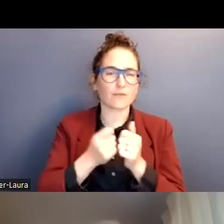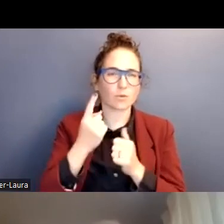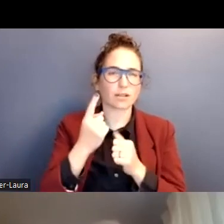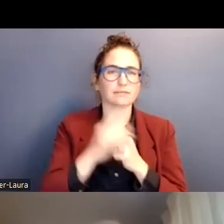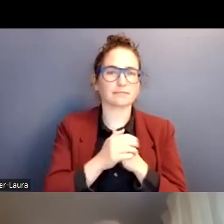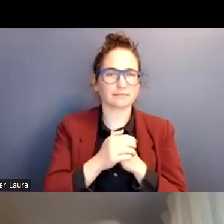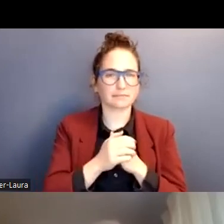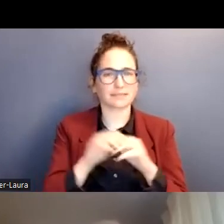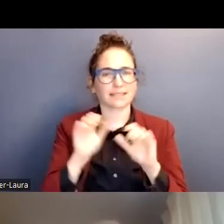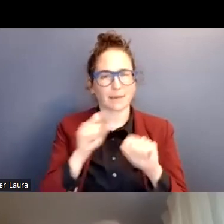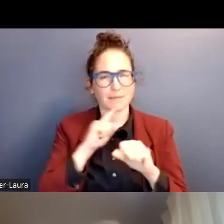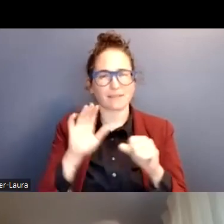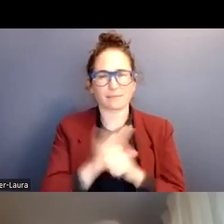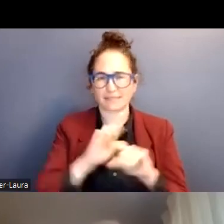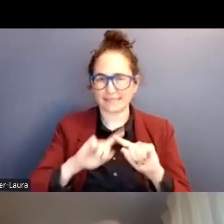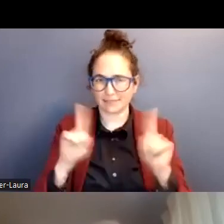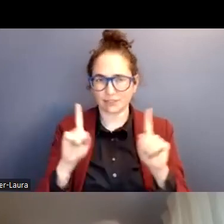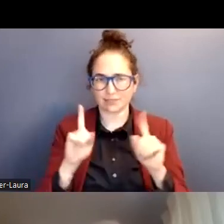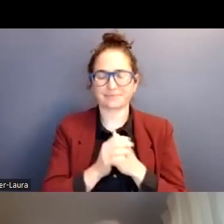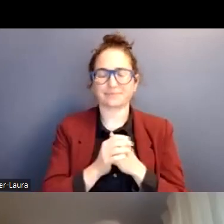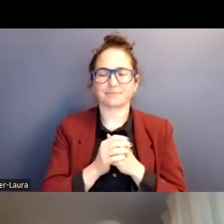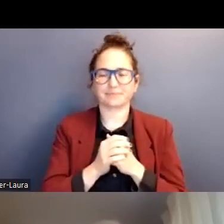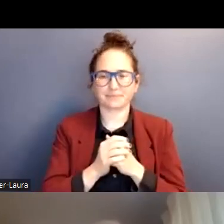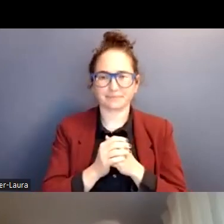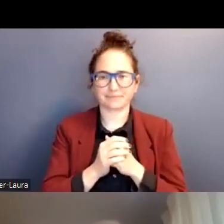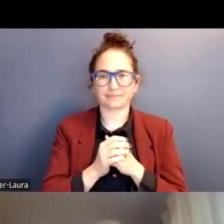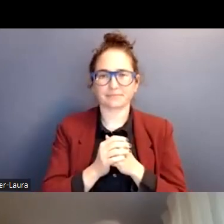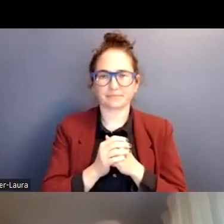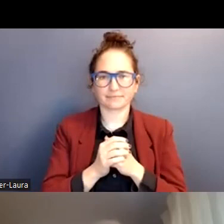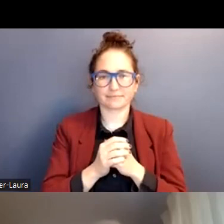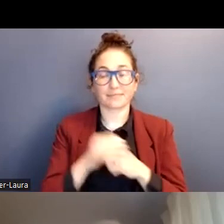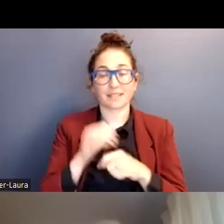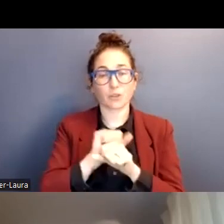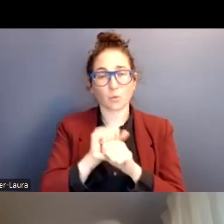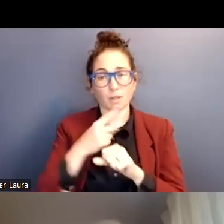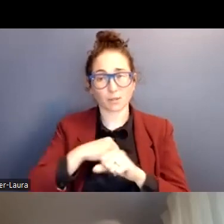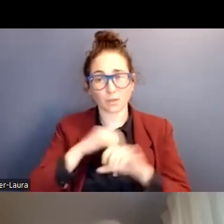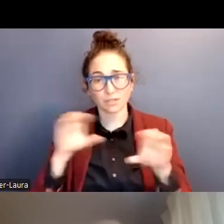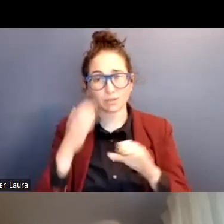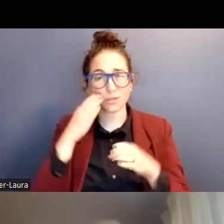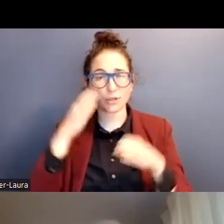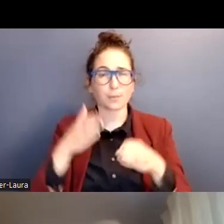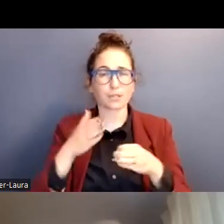be entirely different. And in the work we do in the person centered work we do this is just